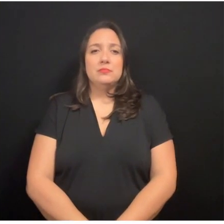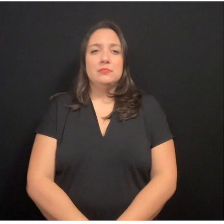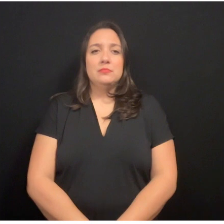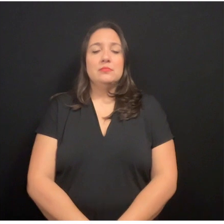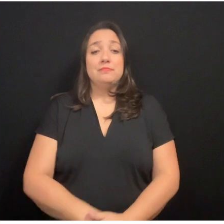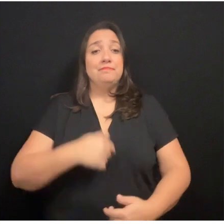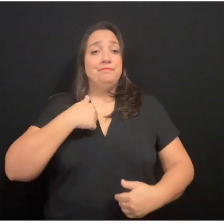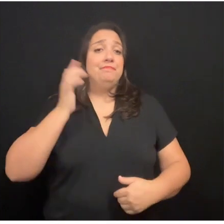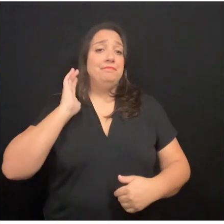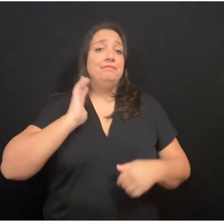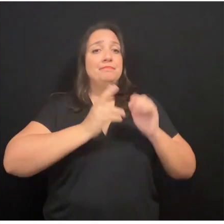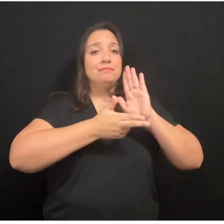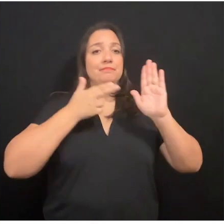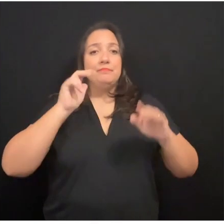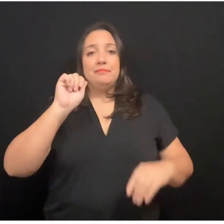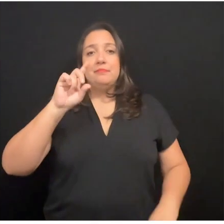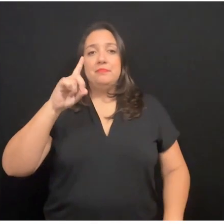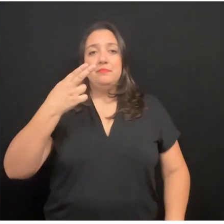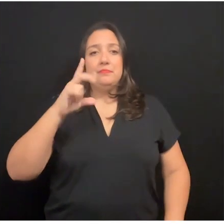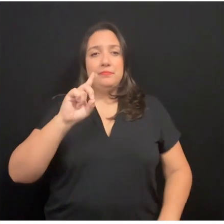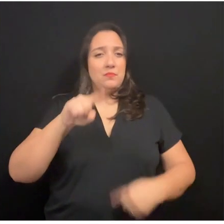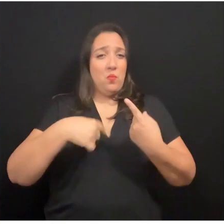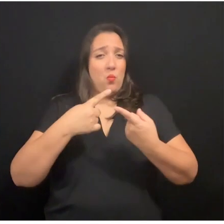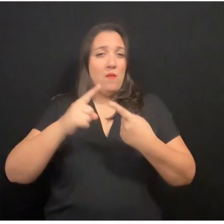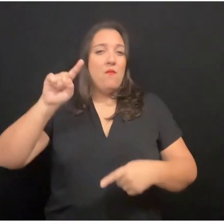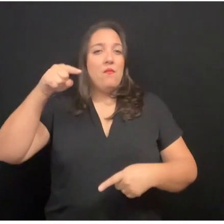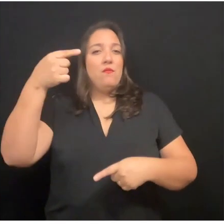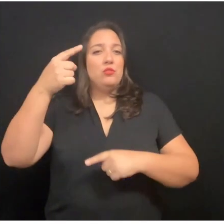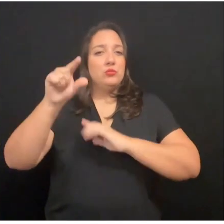I was diagnosed with ADHD in first grade.